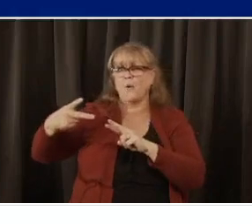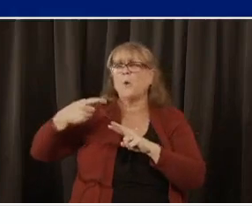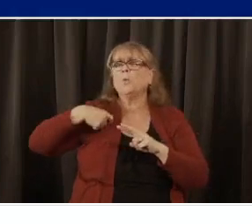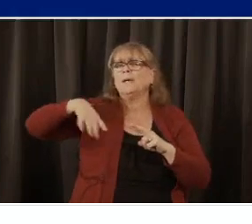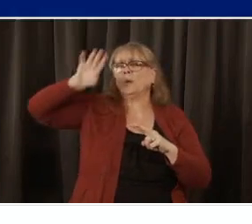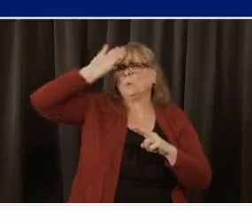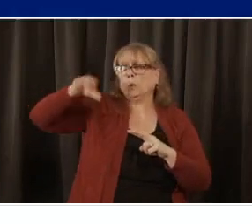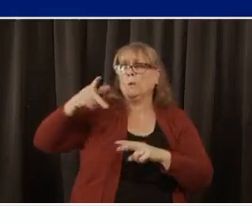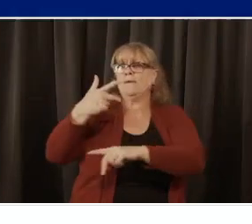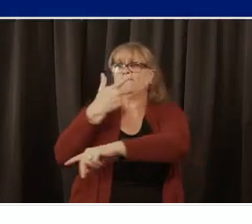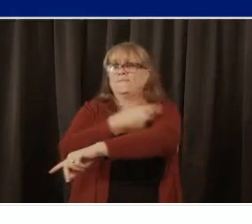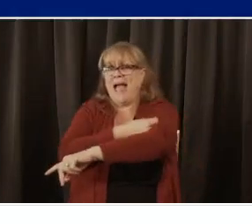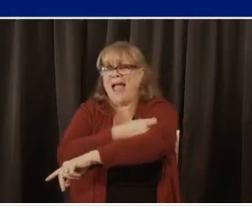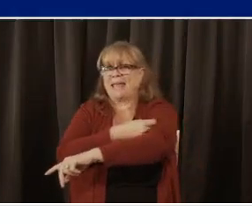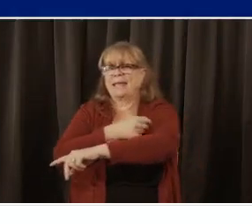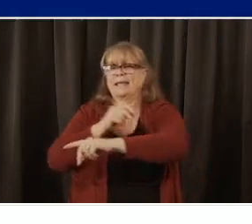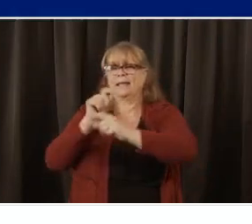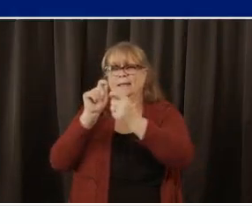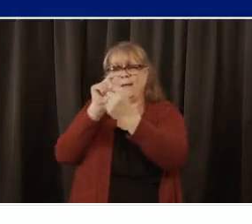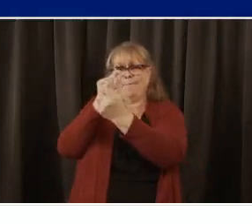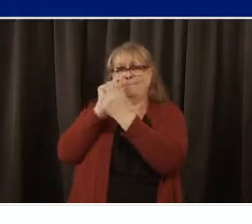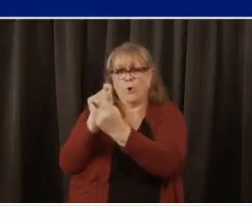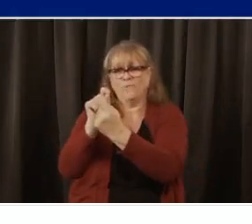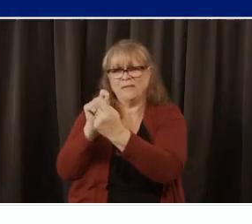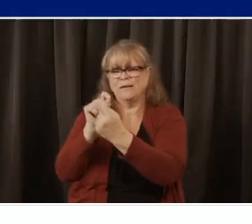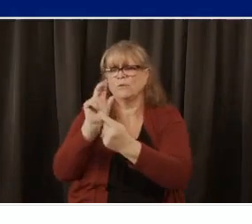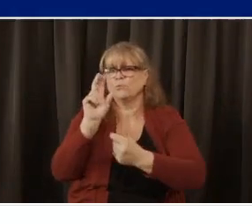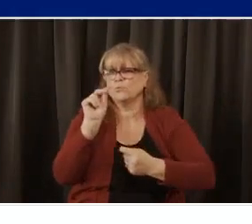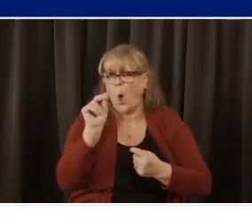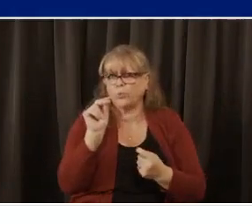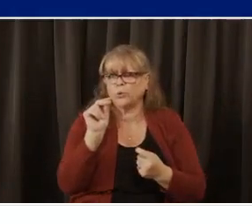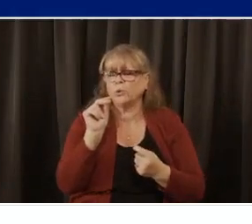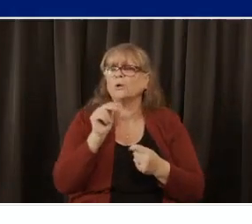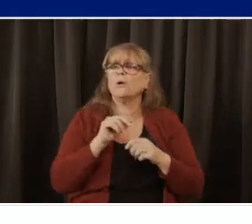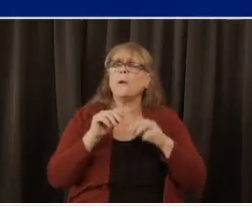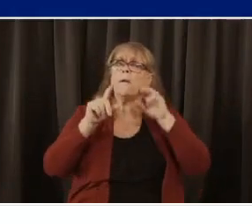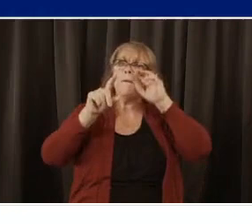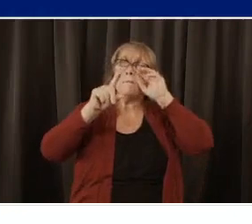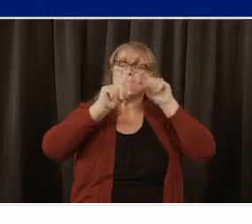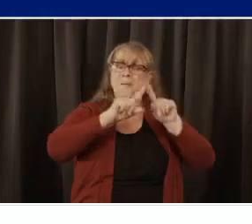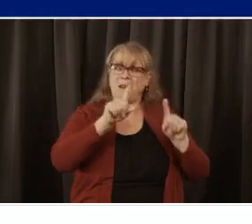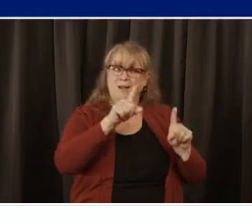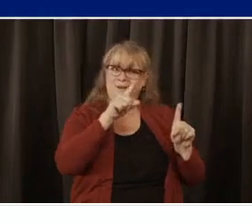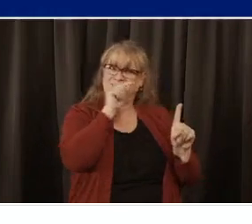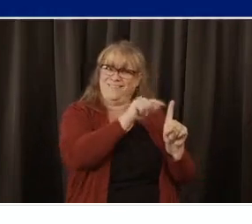we know the impact to vaccine effectiveness we believe is small and vaccines continue to be the